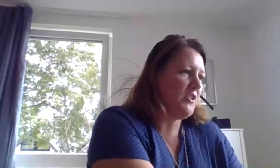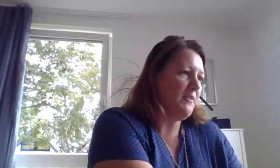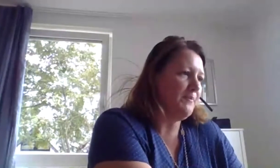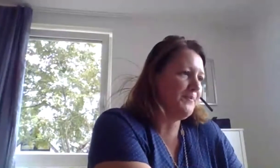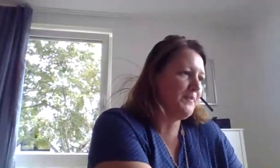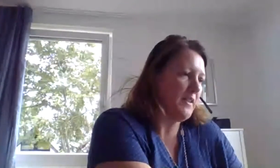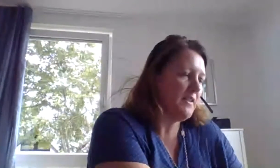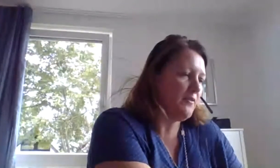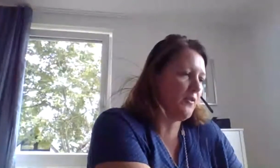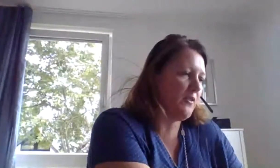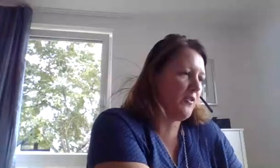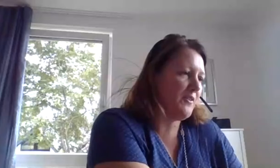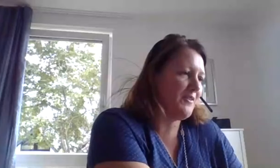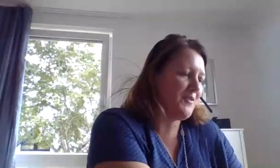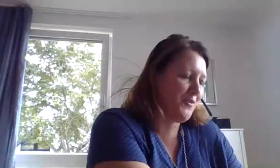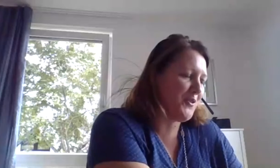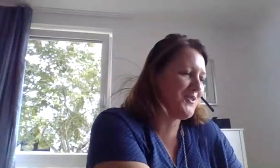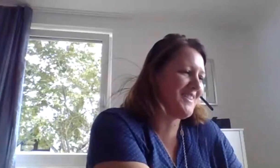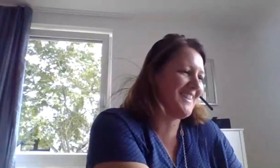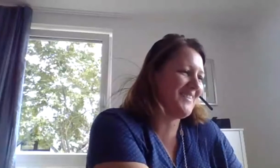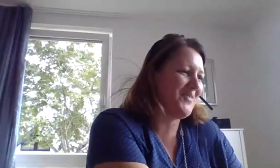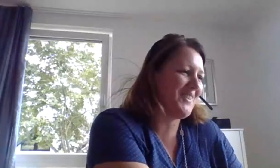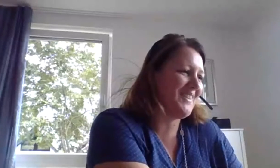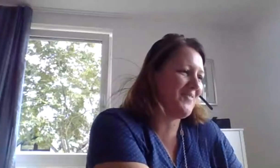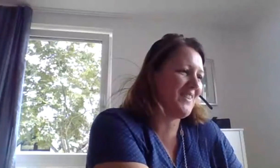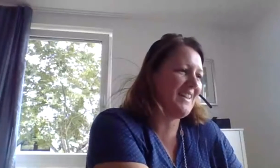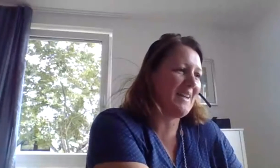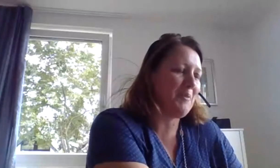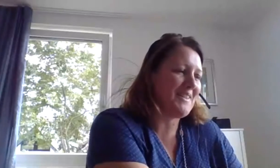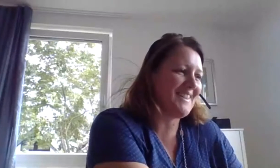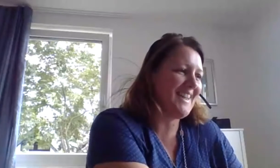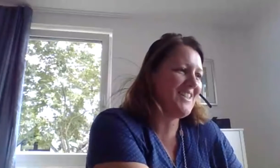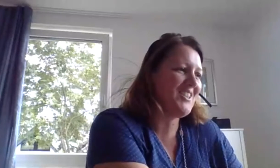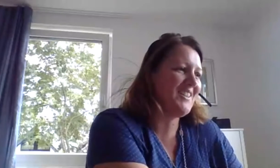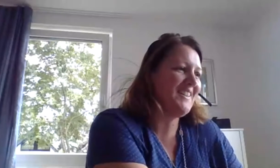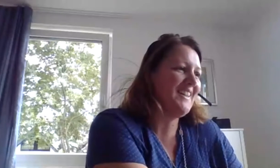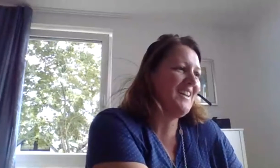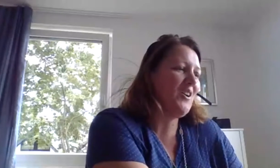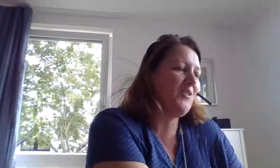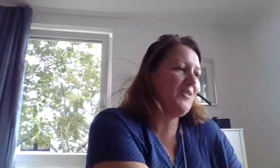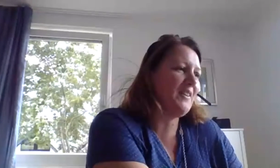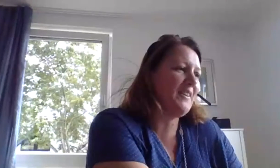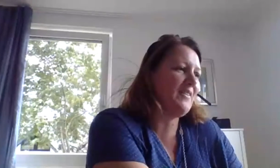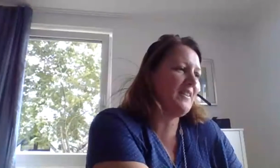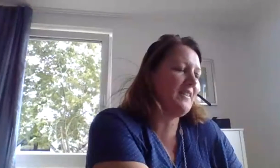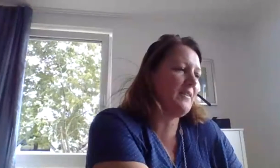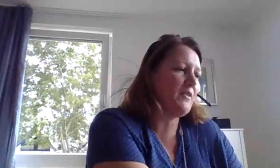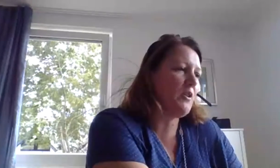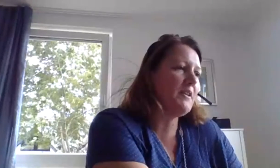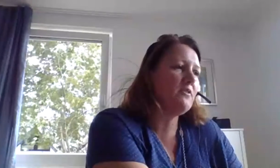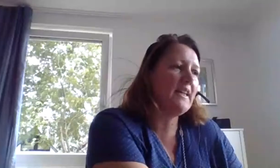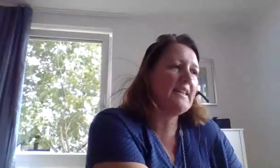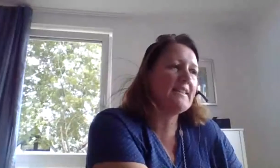speaker, or first presentation of the topic today.